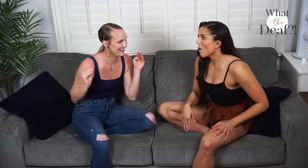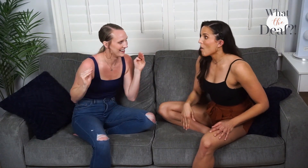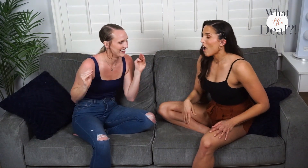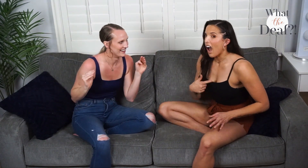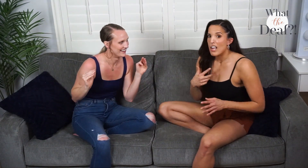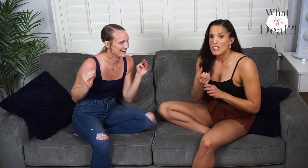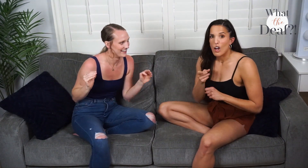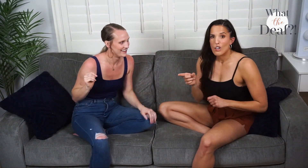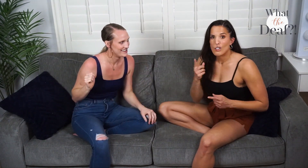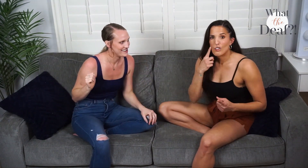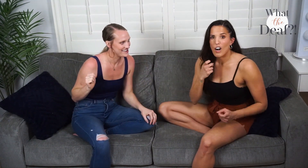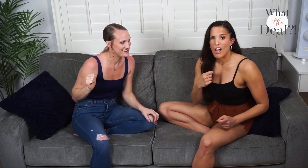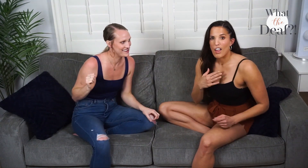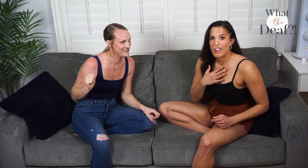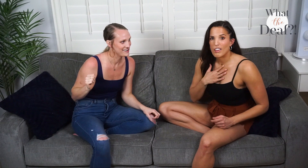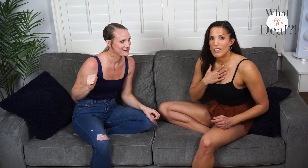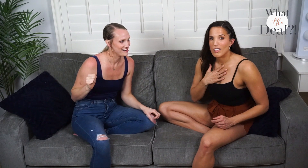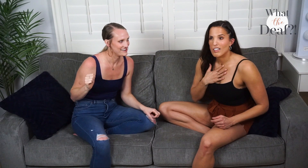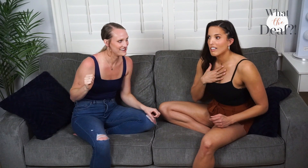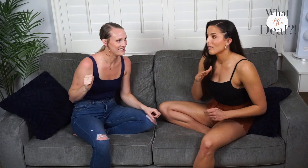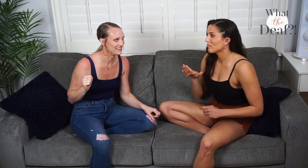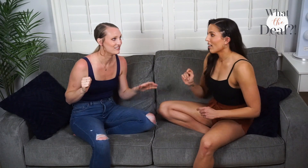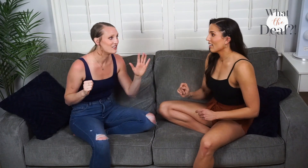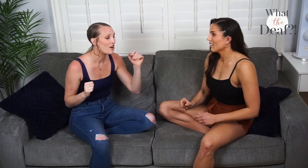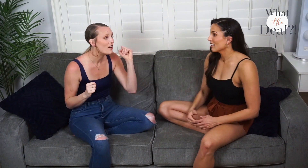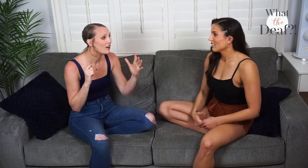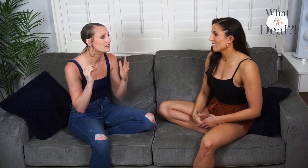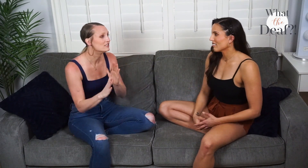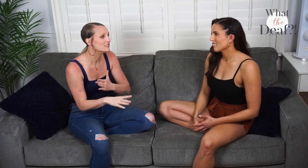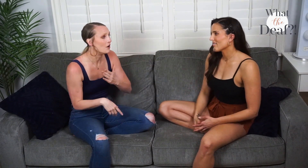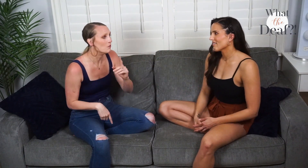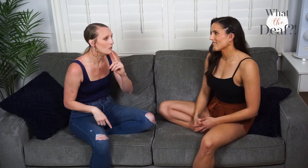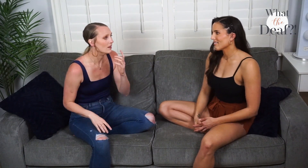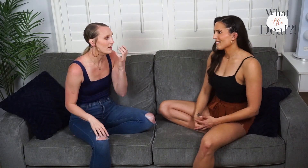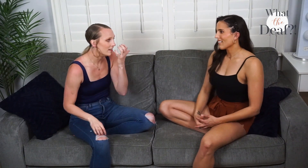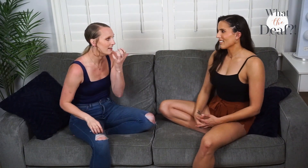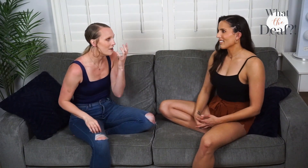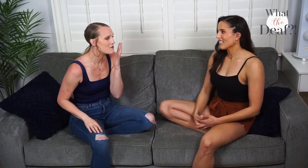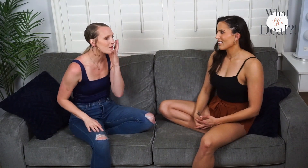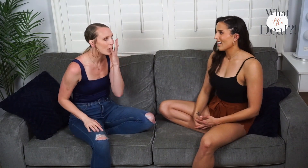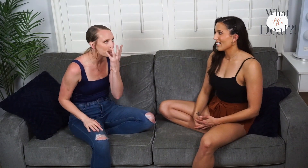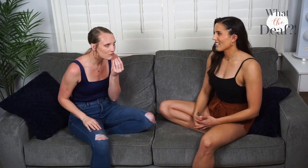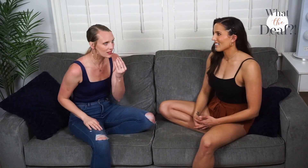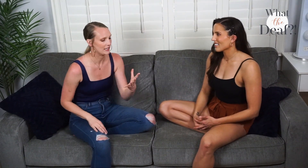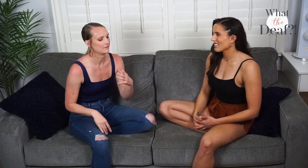I know, I got Carly to cry. Your song that you signed was just absolutely beautiful.